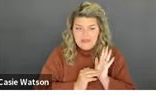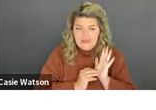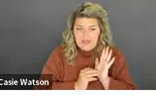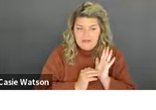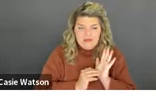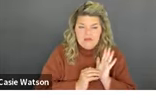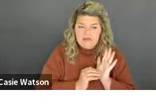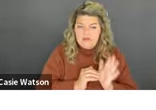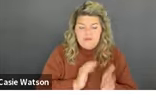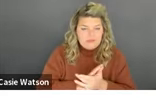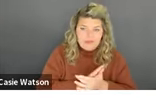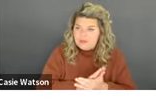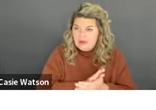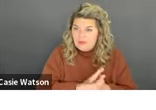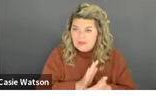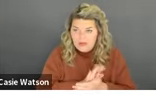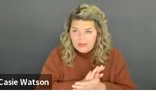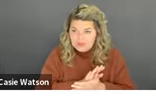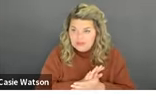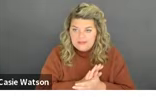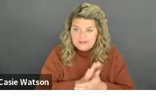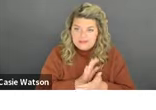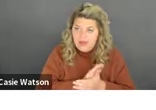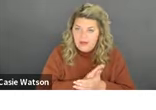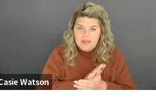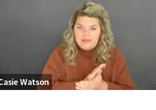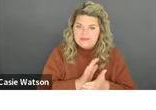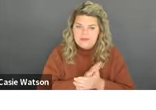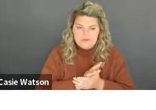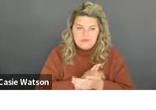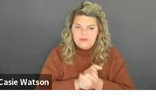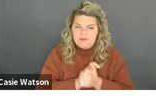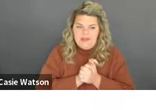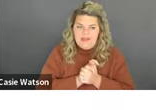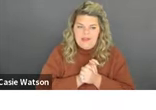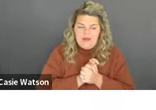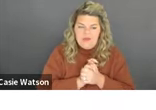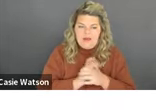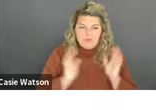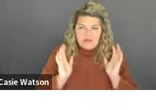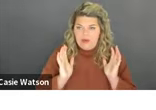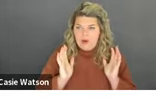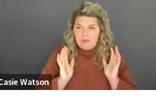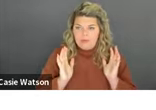which again, feel free to reach out with any questions, comments, concerns, anything you guys wanna know,